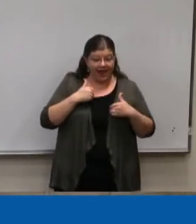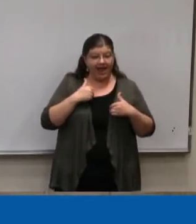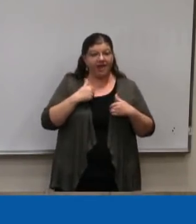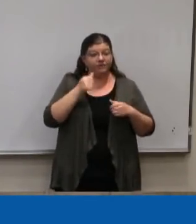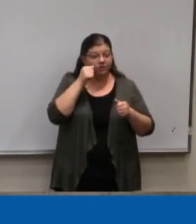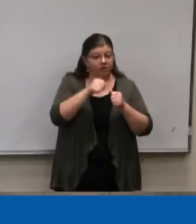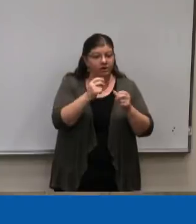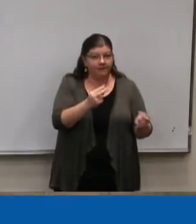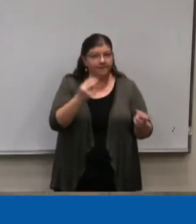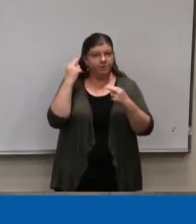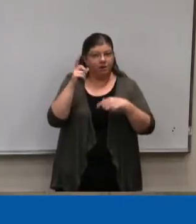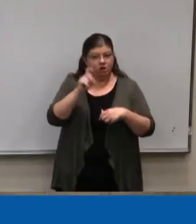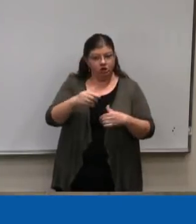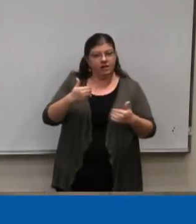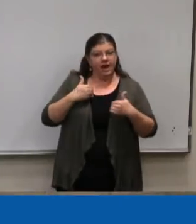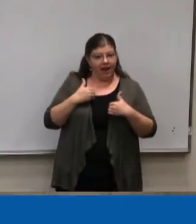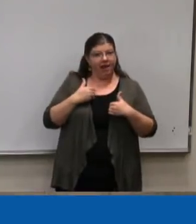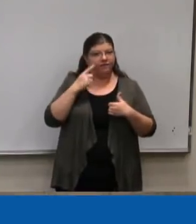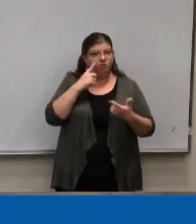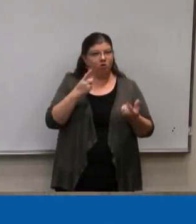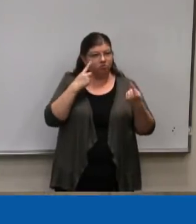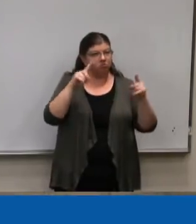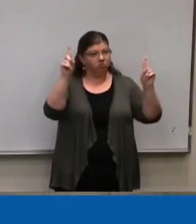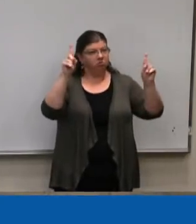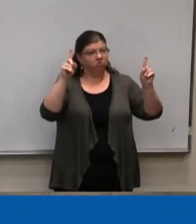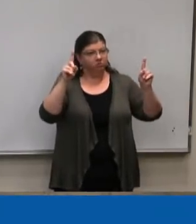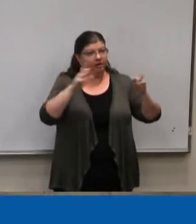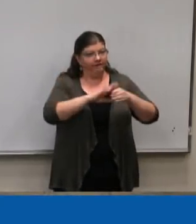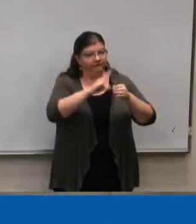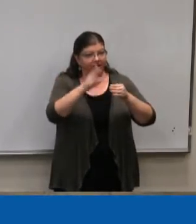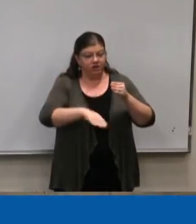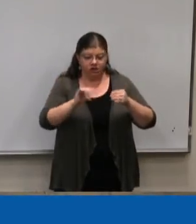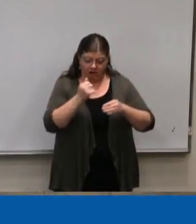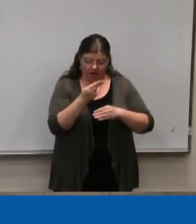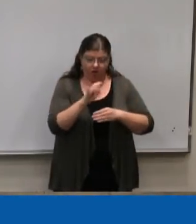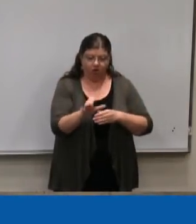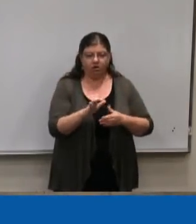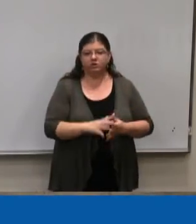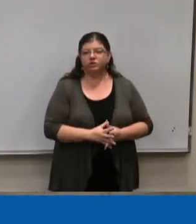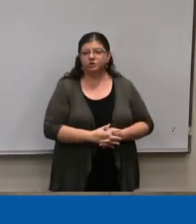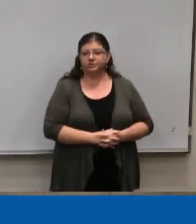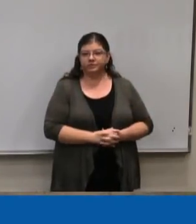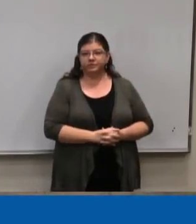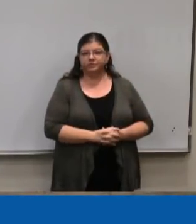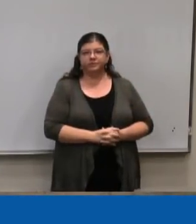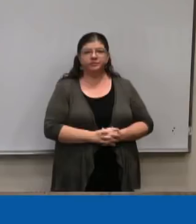that they should have on reaching the milestone of finishing here at Hancock.